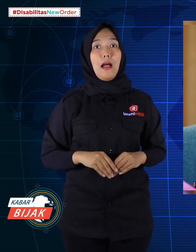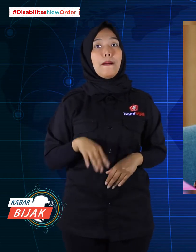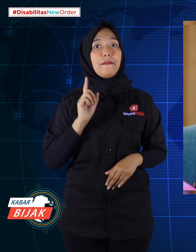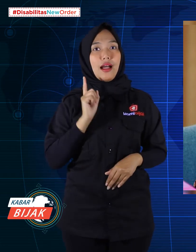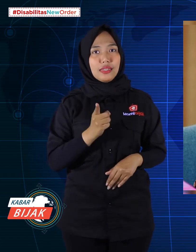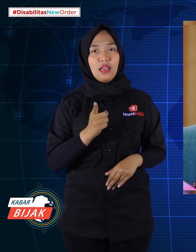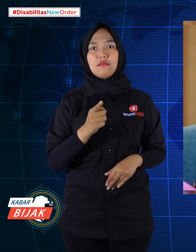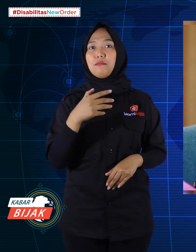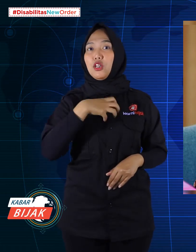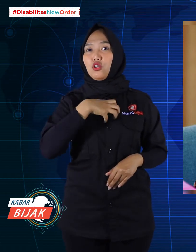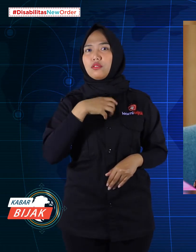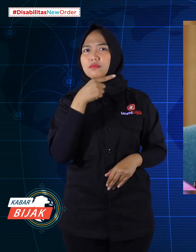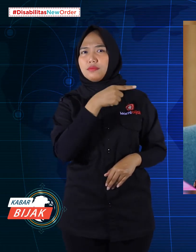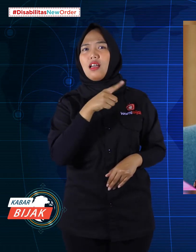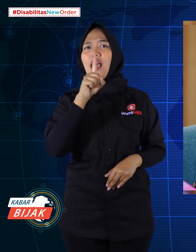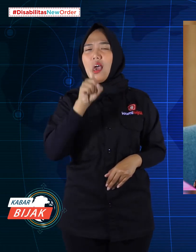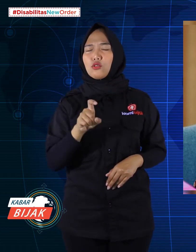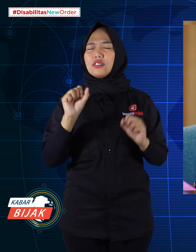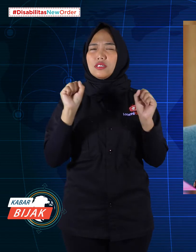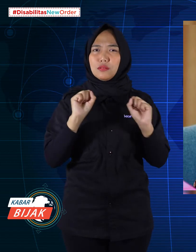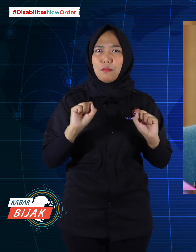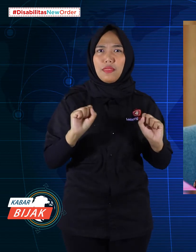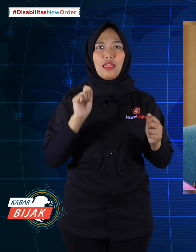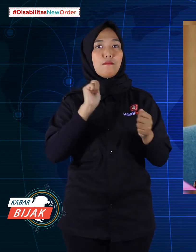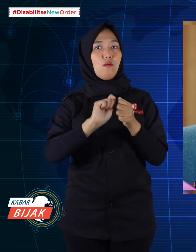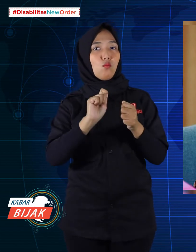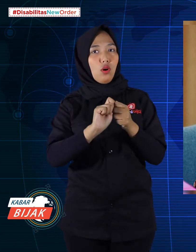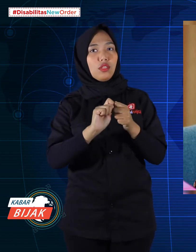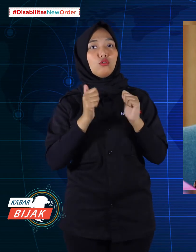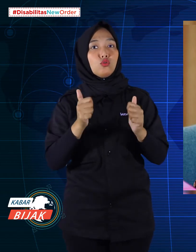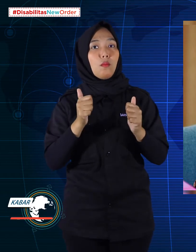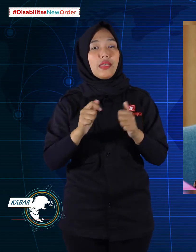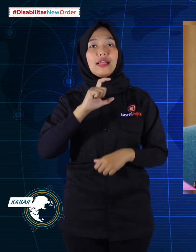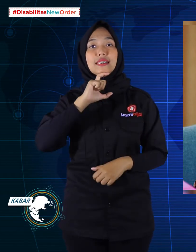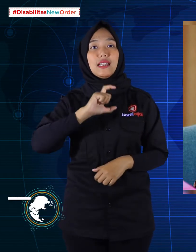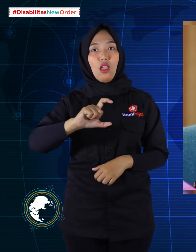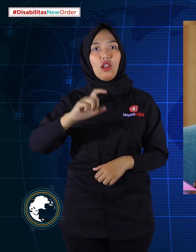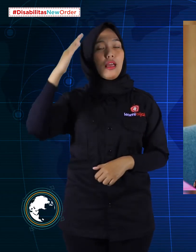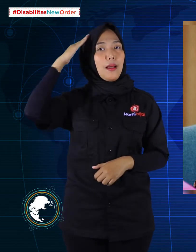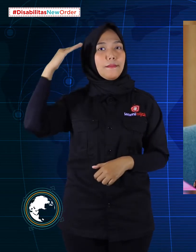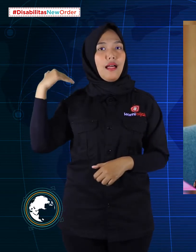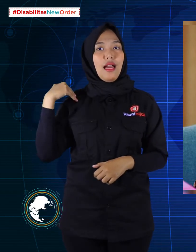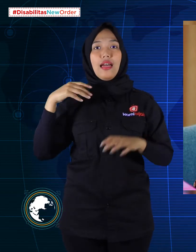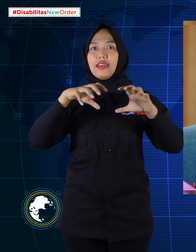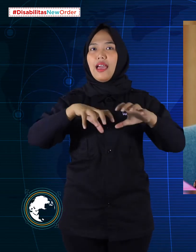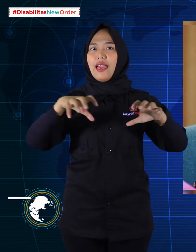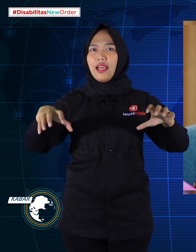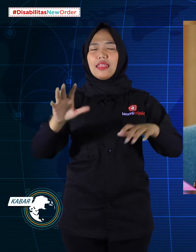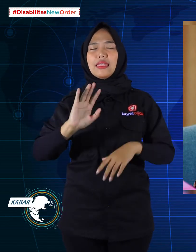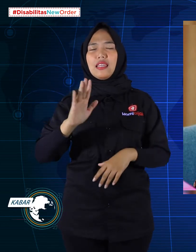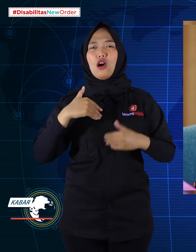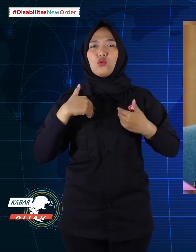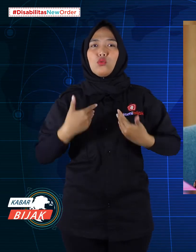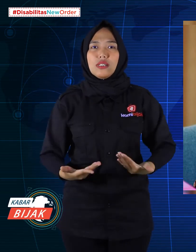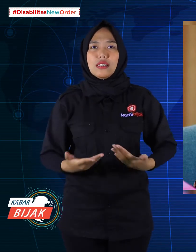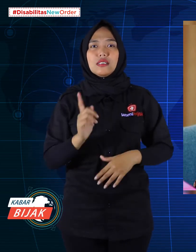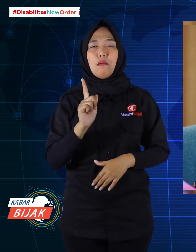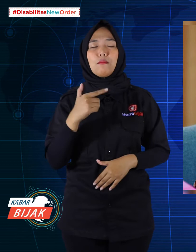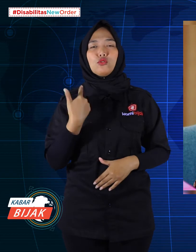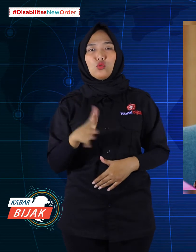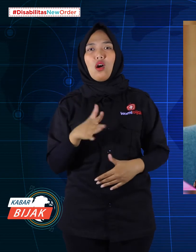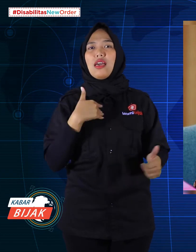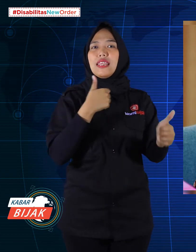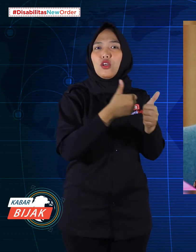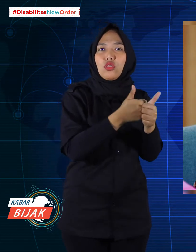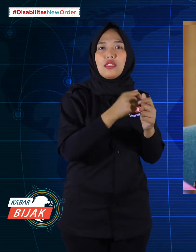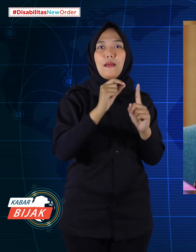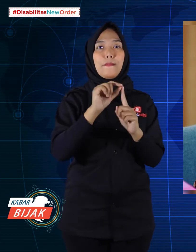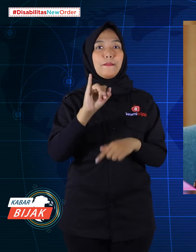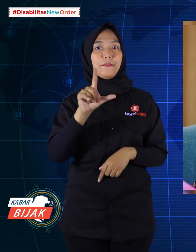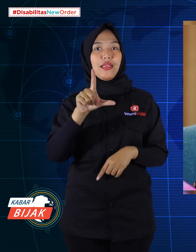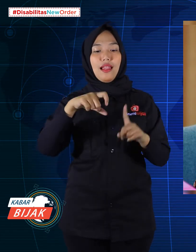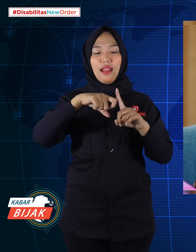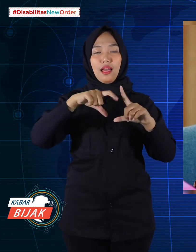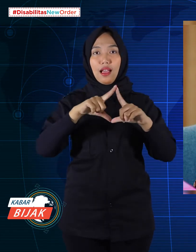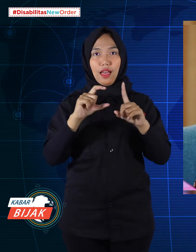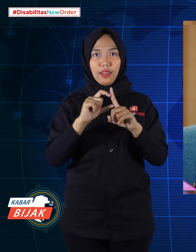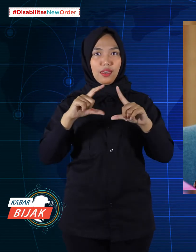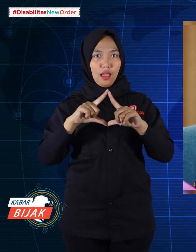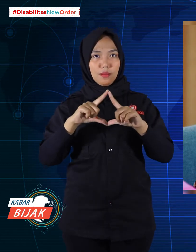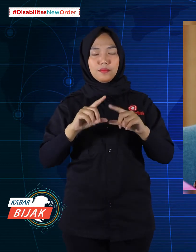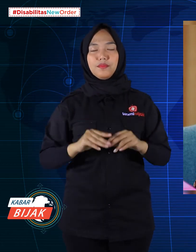Hence, according to him, it must be made quickly so as not to cause harm regional head candidates who have been registered in the pilkada.